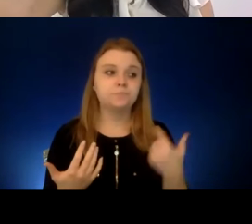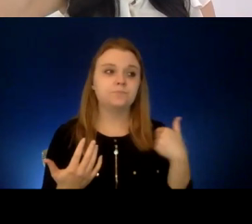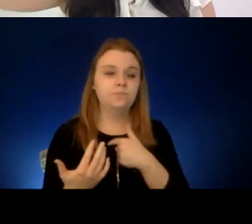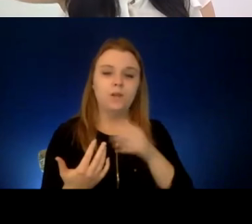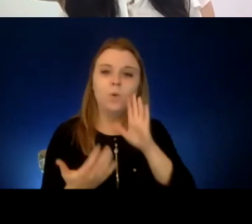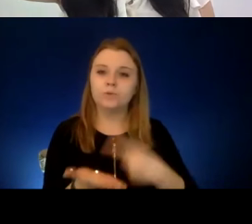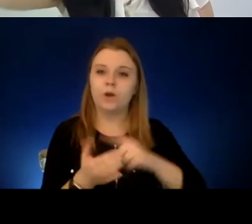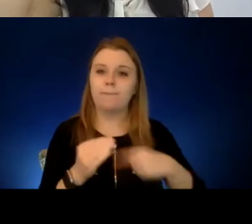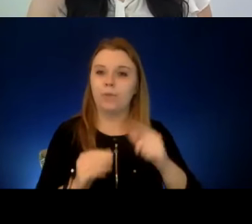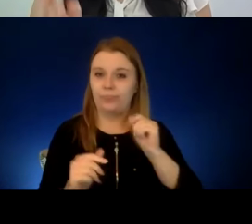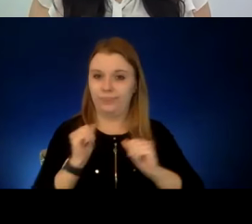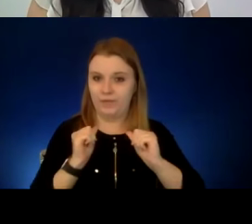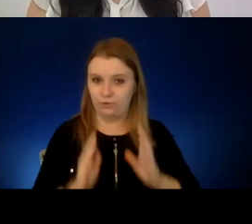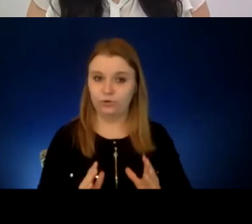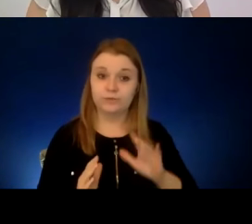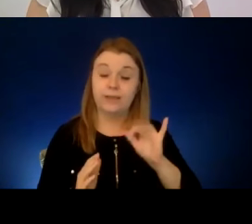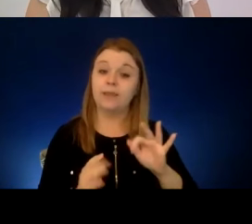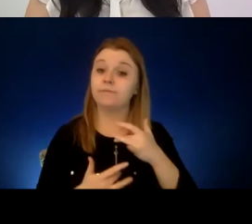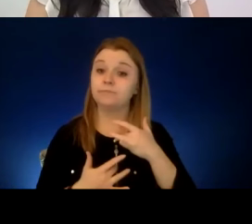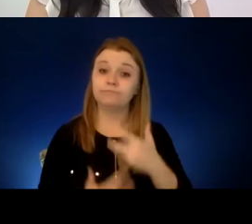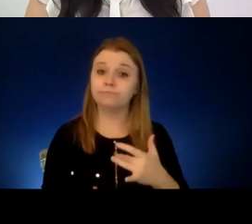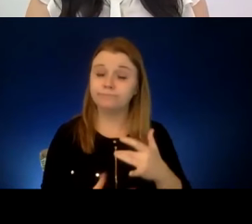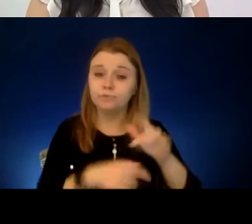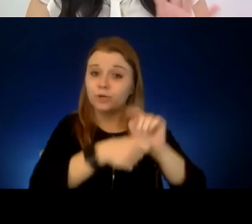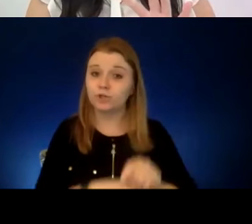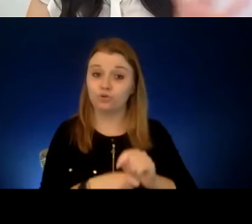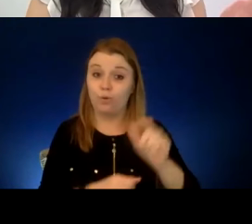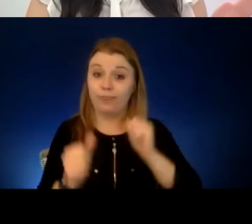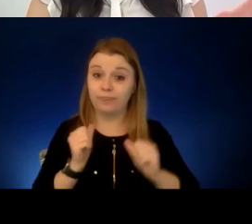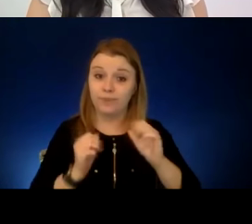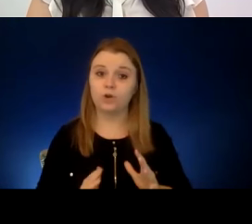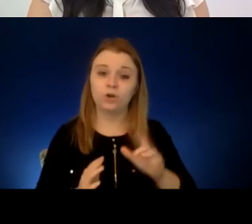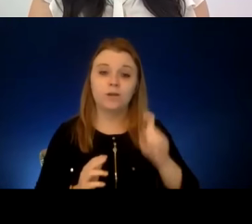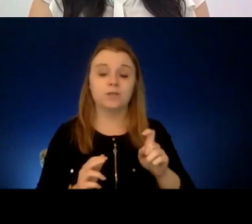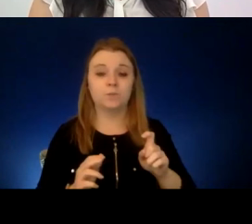So if it's a traditional Proscenium seat theater, these people should be seated on either house right or left